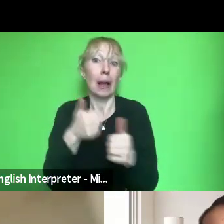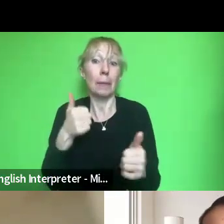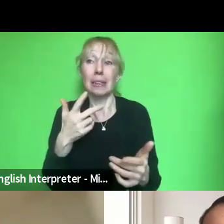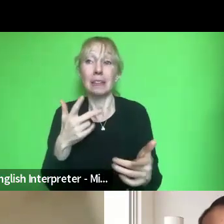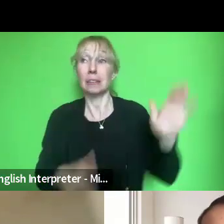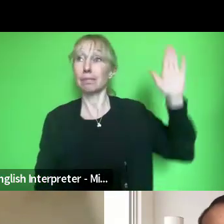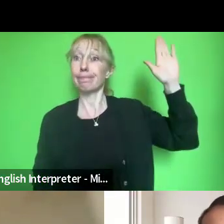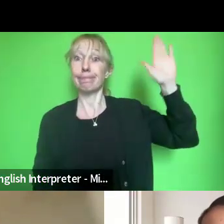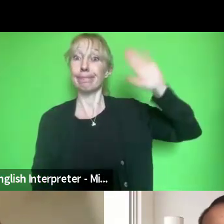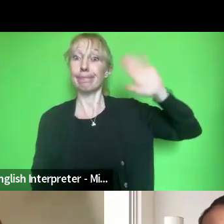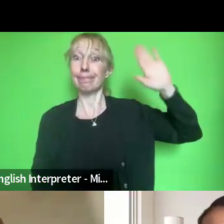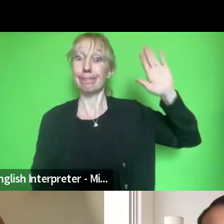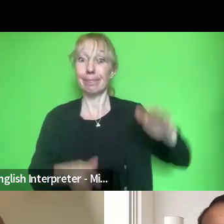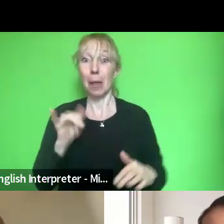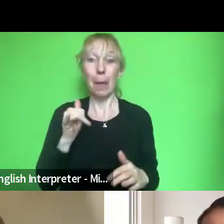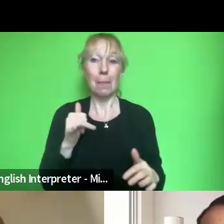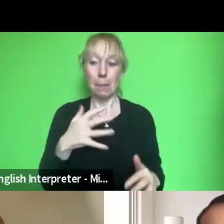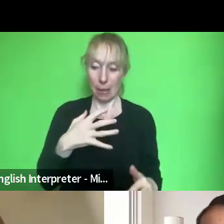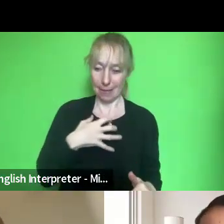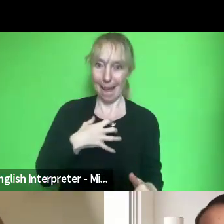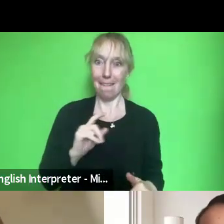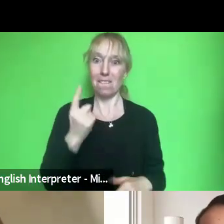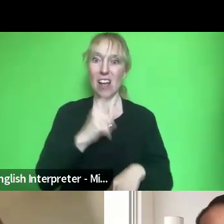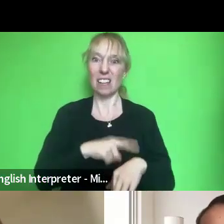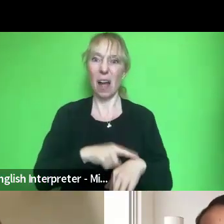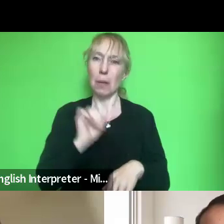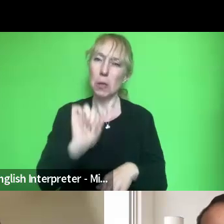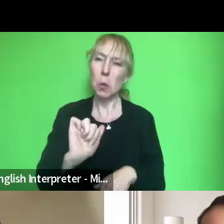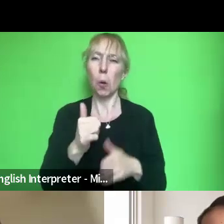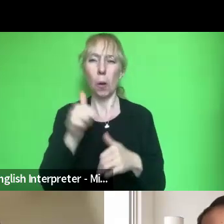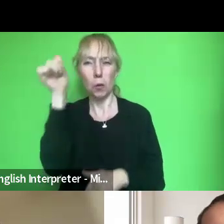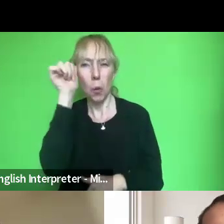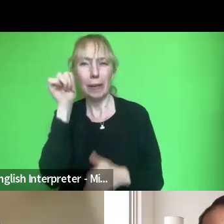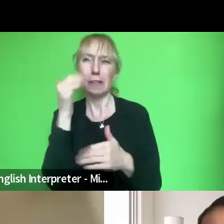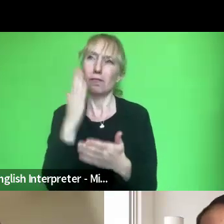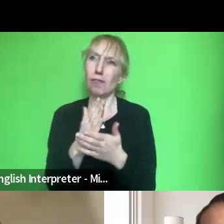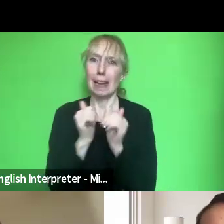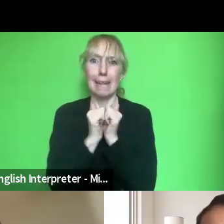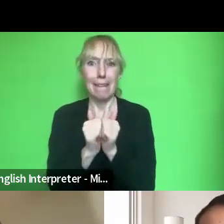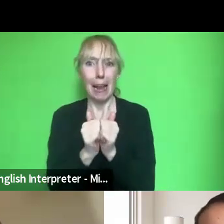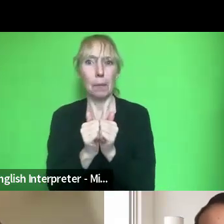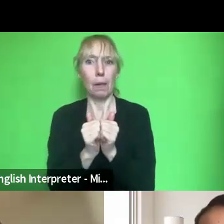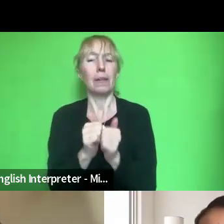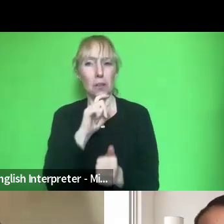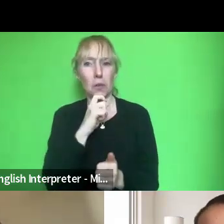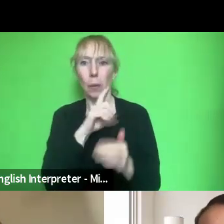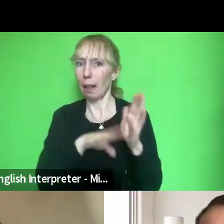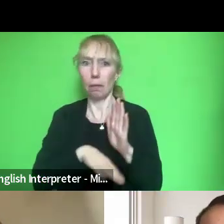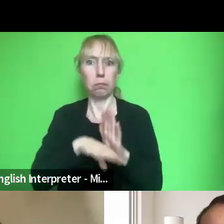It can be a little bit scary the first few times, but when you realize how valuable your knowledge and information is, it, it, you know, you'll, you'll do brilliantly. So yeah, just talk to people.